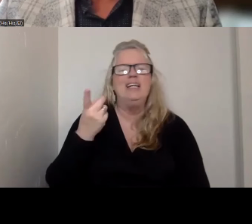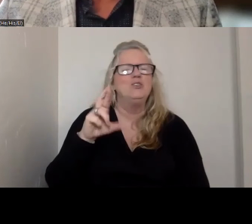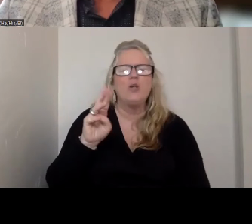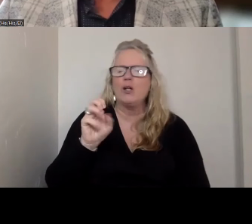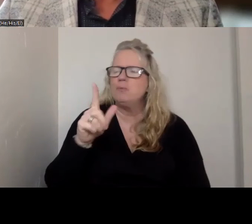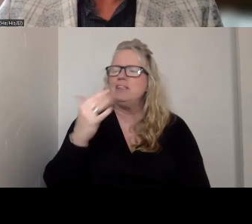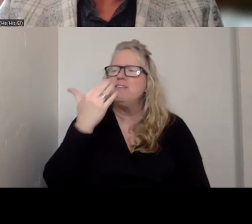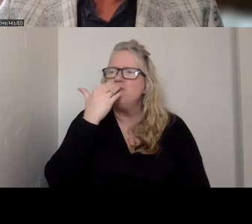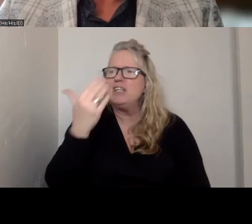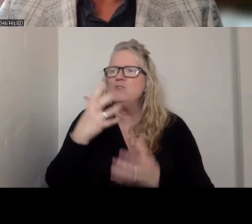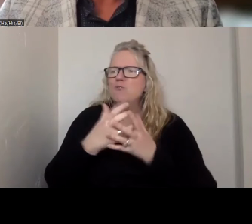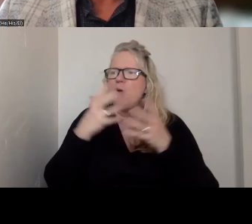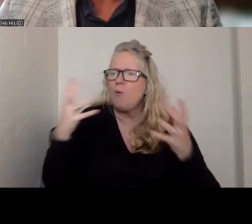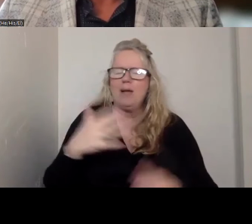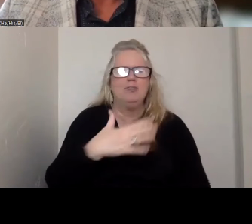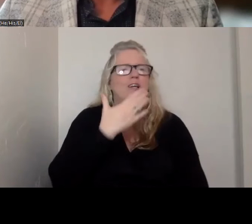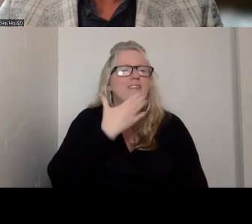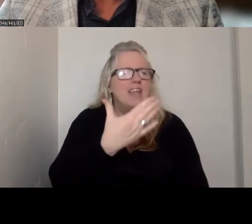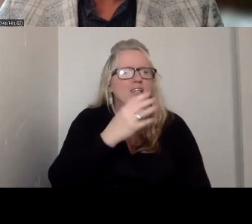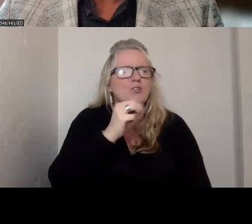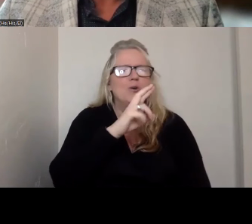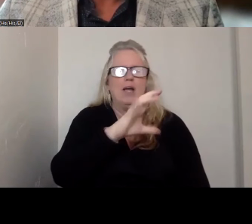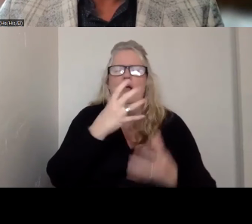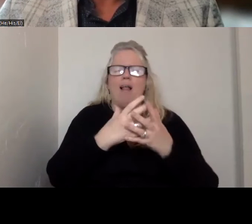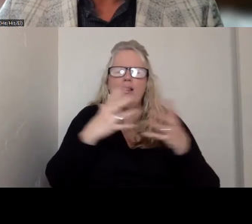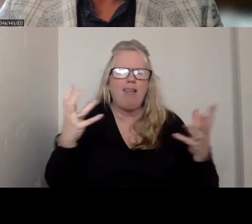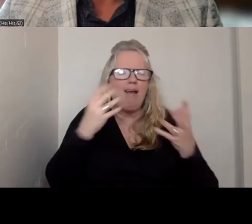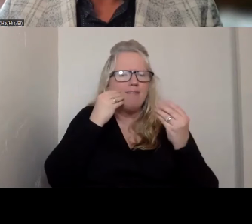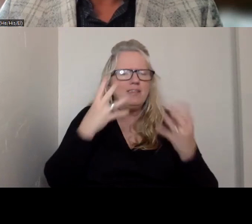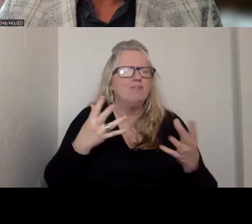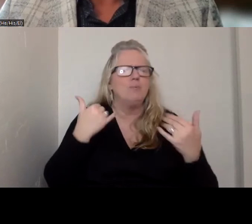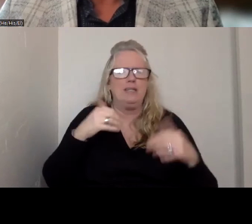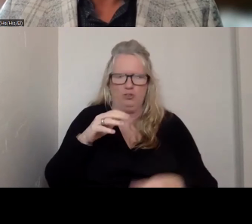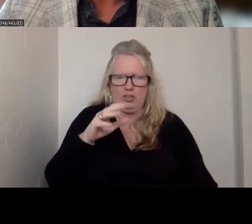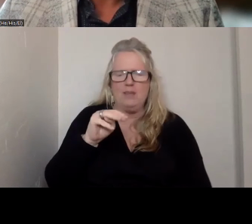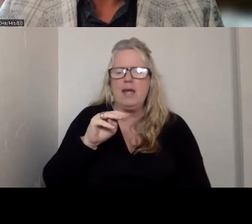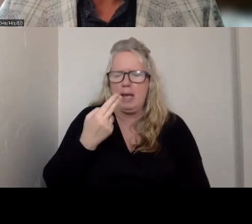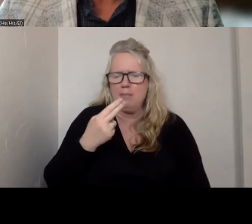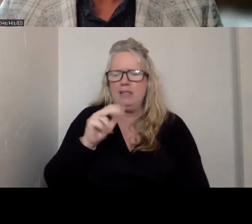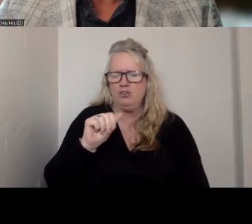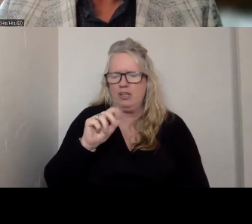YOU SO MUCH. THANK YOU ERICK, WE HAVE A LOT OF INFORMATION AND IT'S RESOURCES.